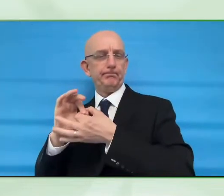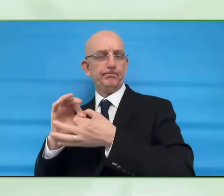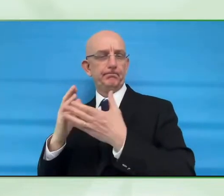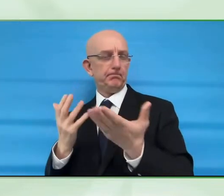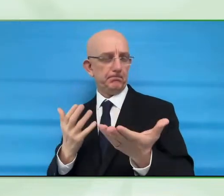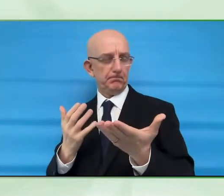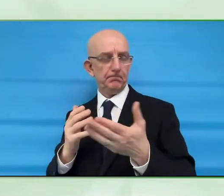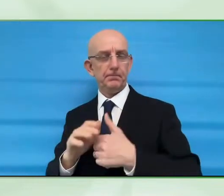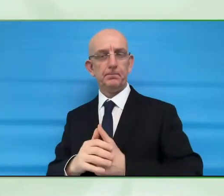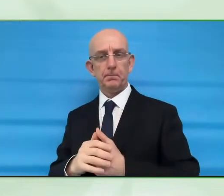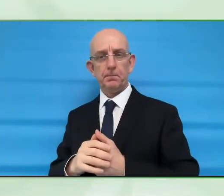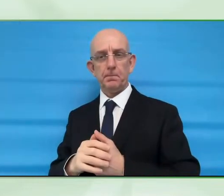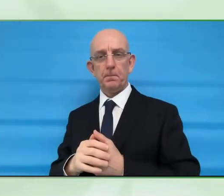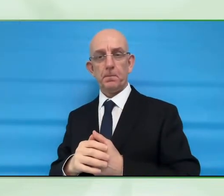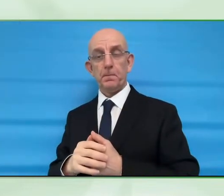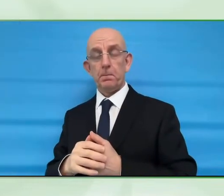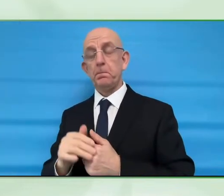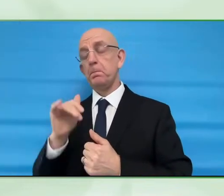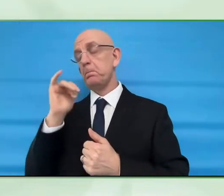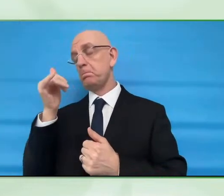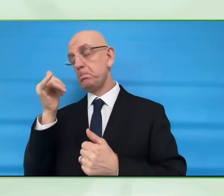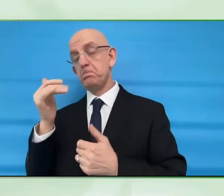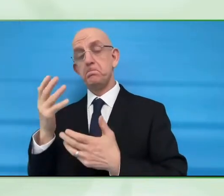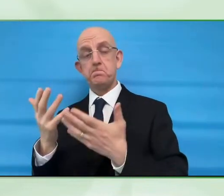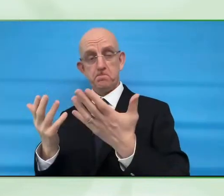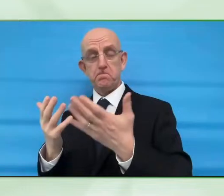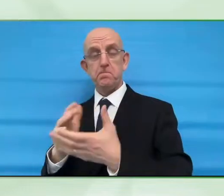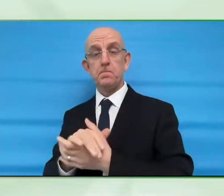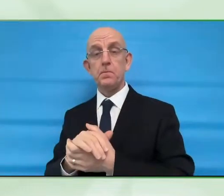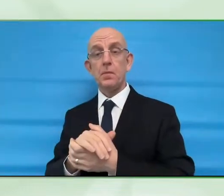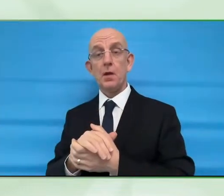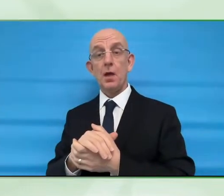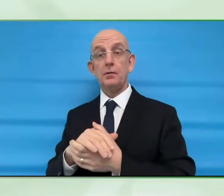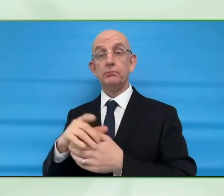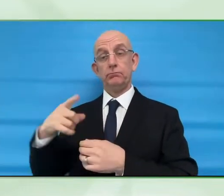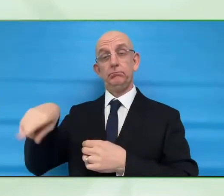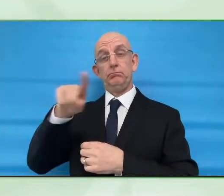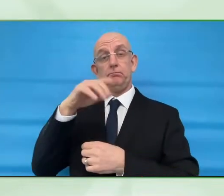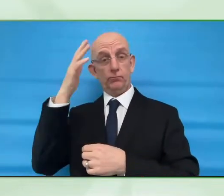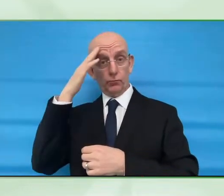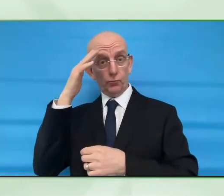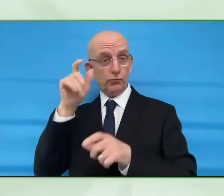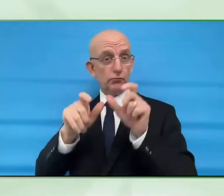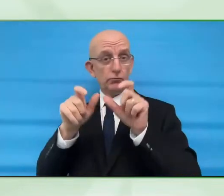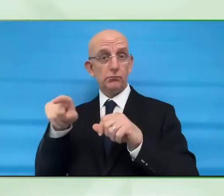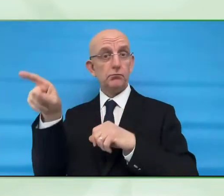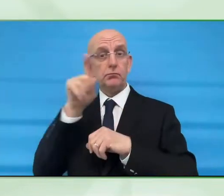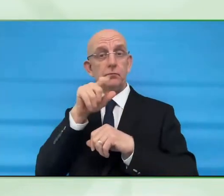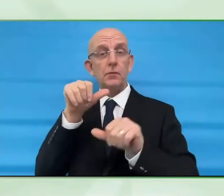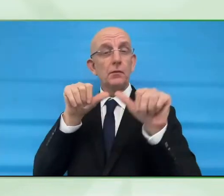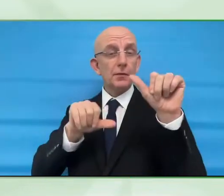I will just address some questions to both of you. If you have any comments, feel free to jump in.